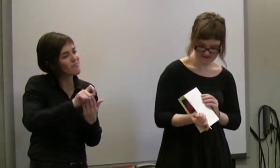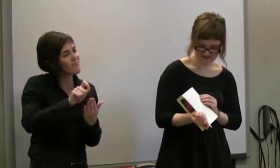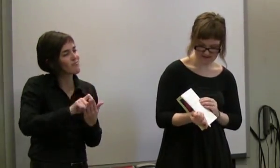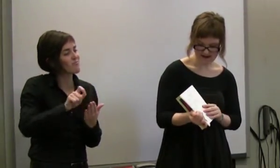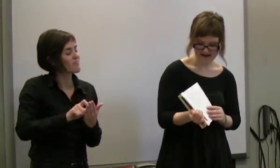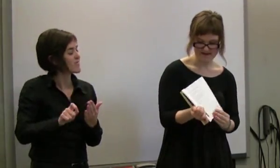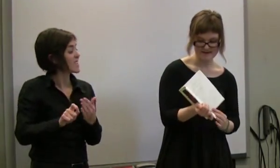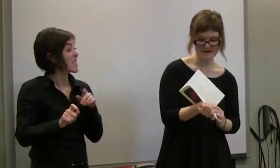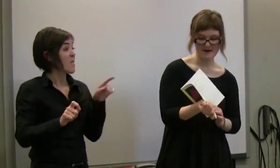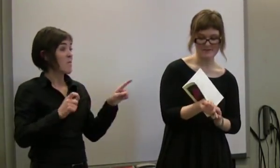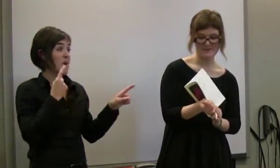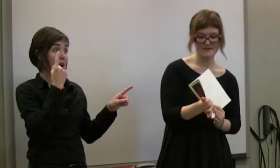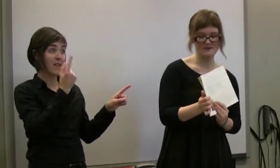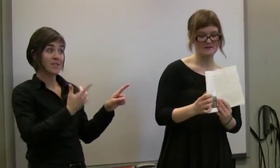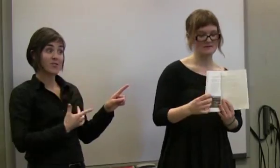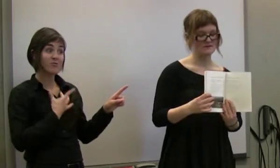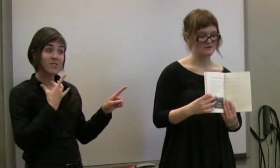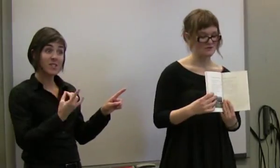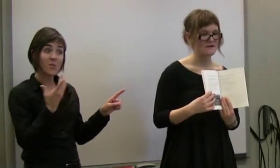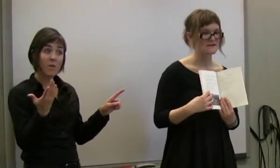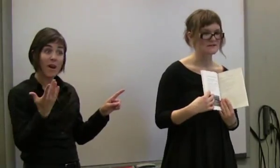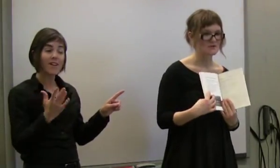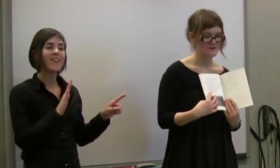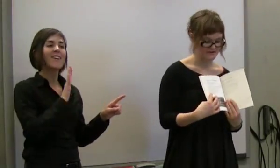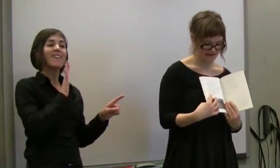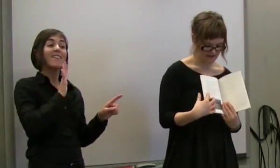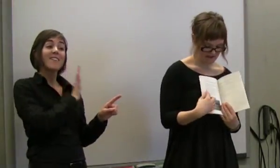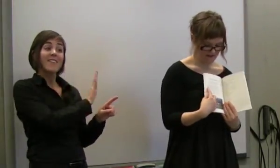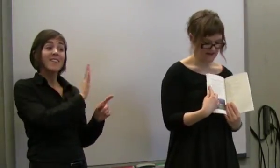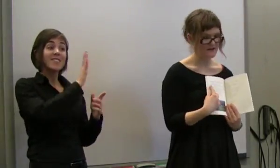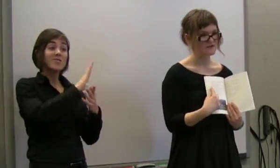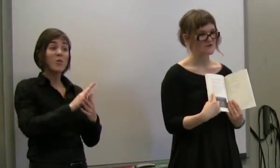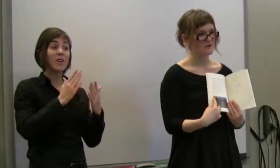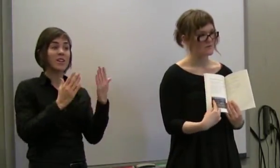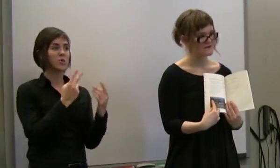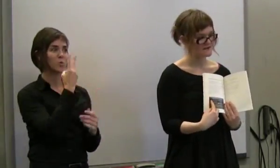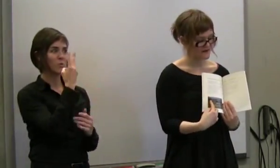is in English on one side